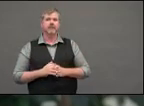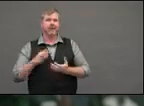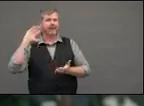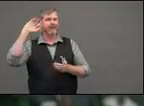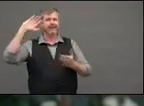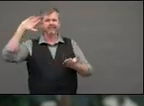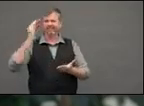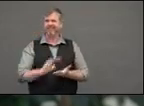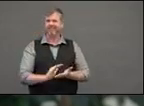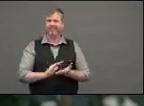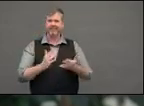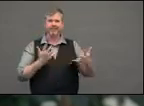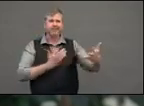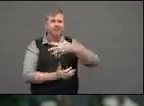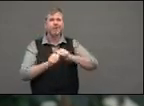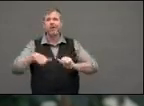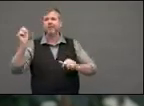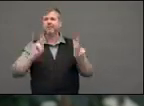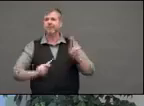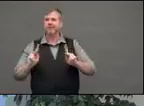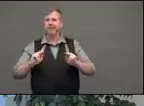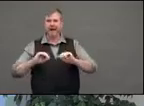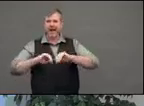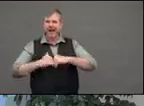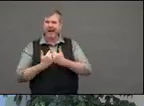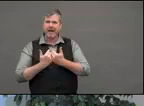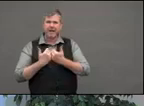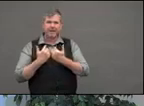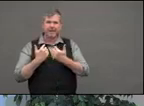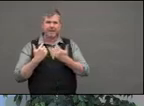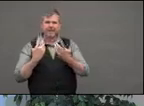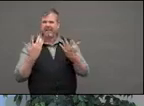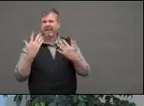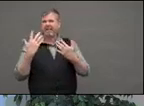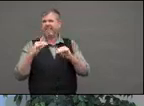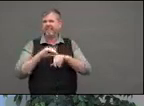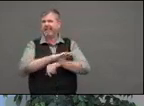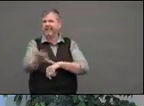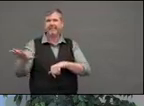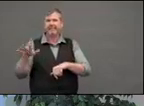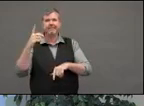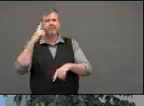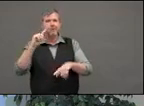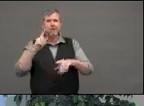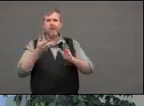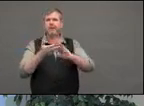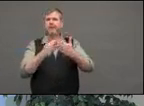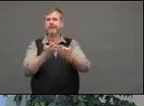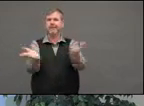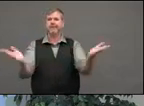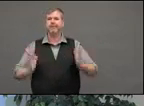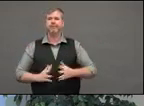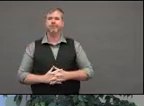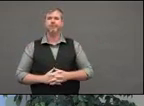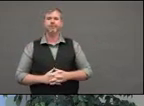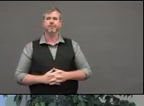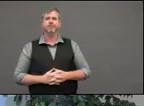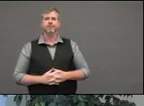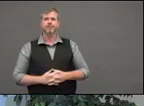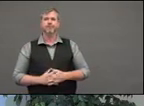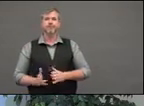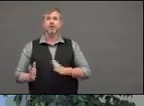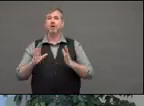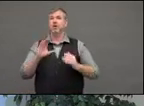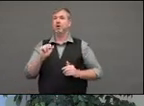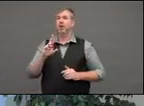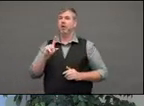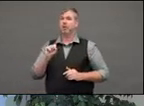how have you how has this affected you CV: Um so for me i guess